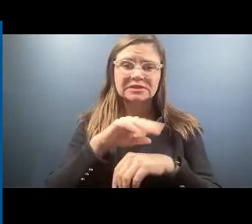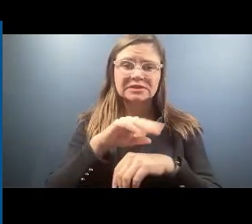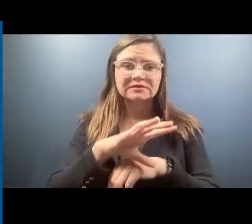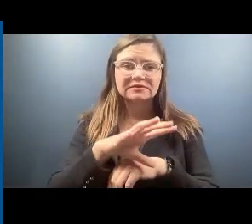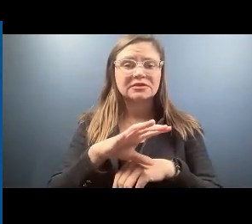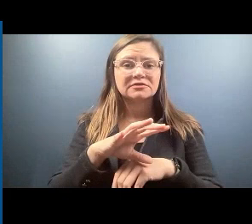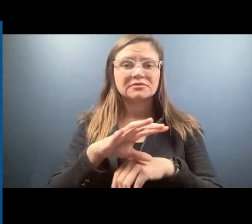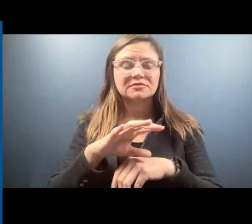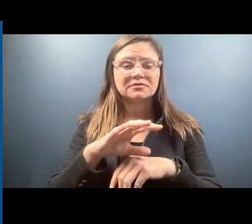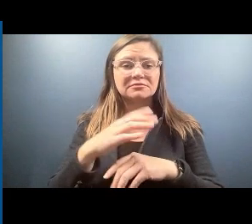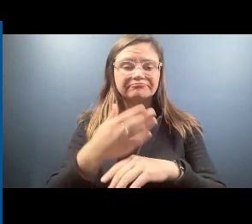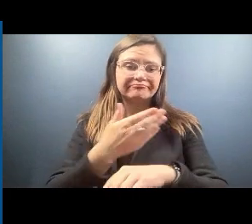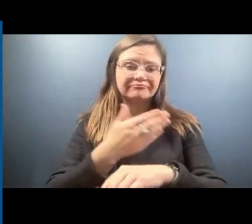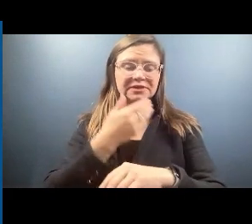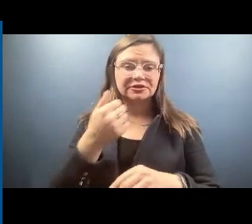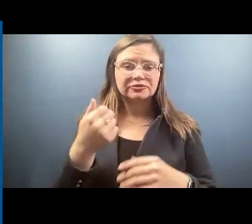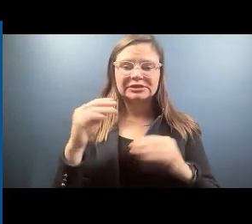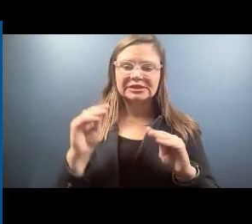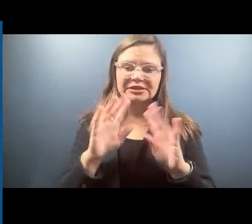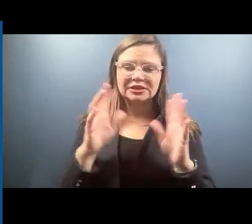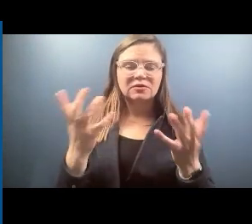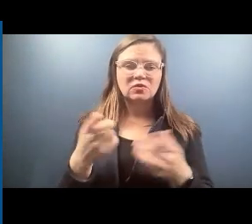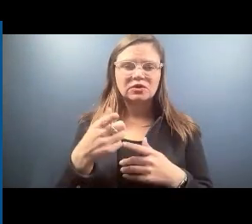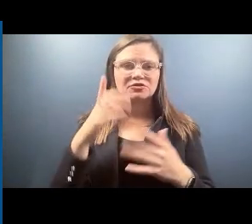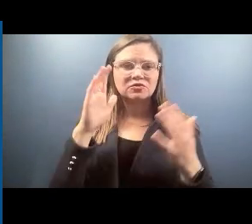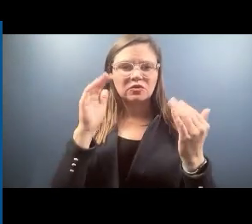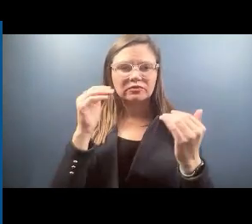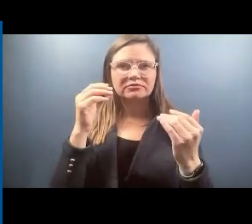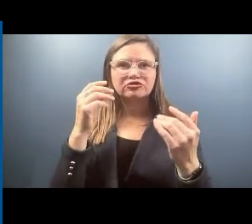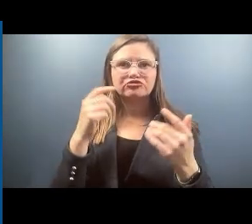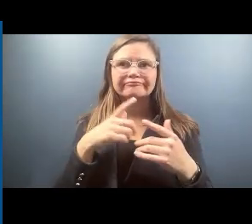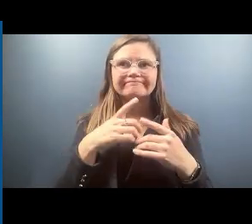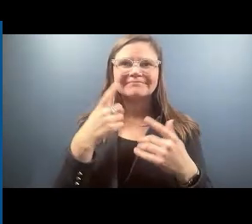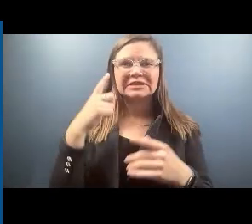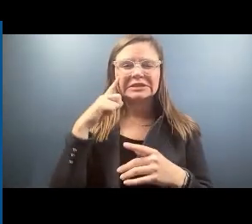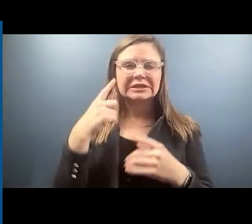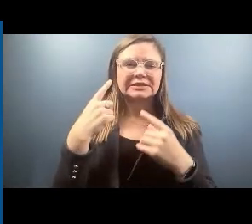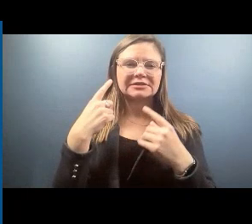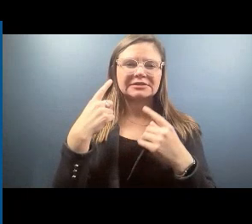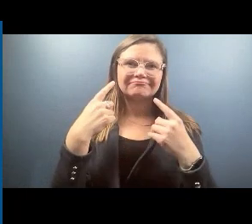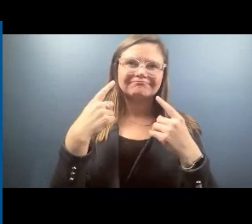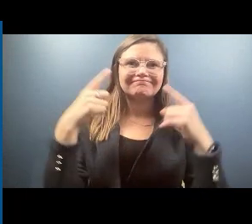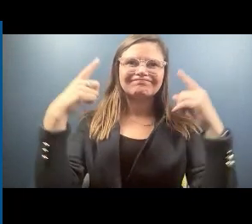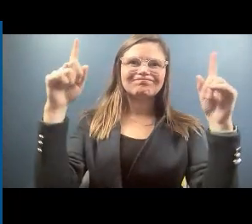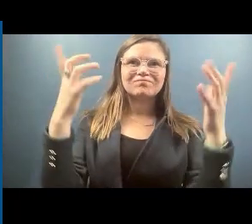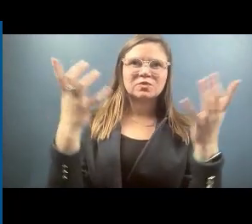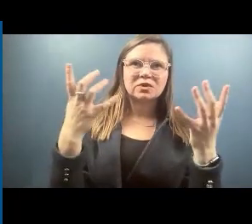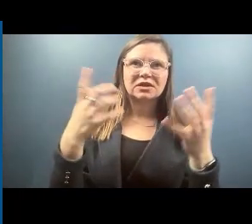And getting clear about exactly what you hope to measure will be essential as you explore data sources in the next step.